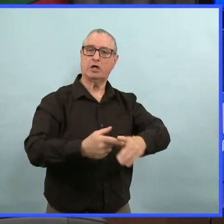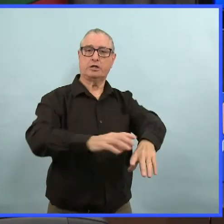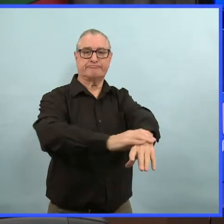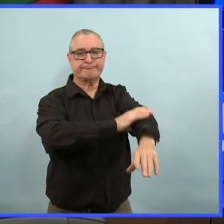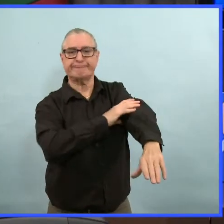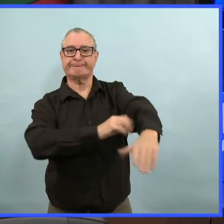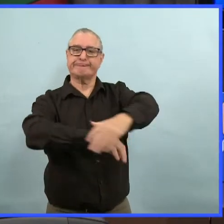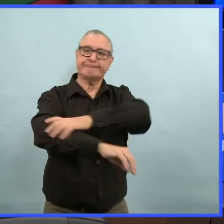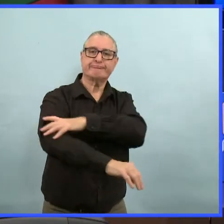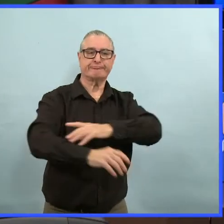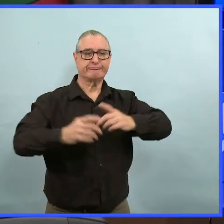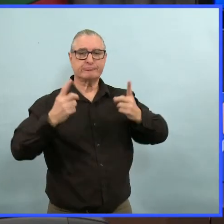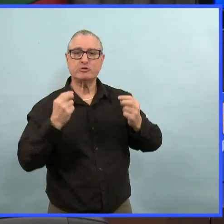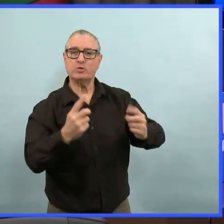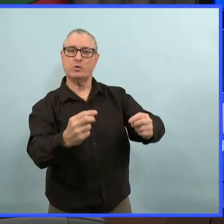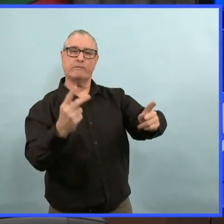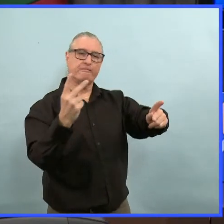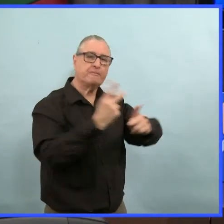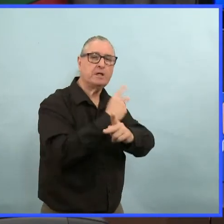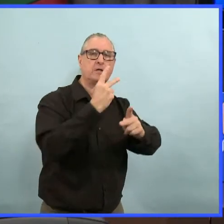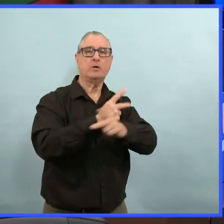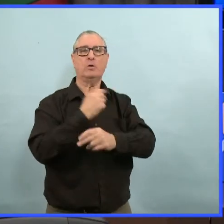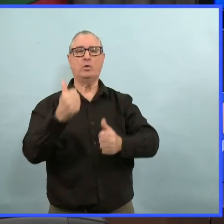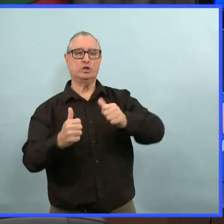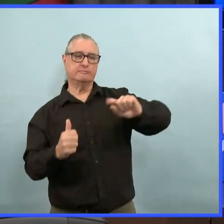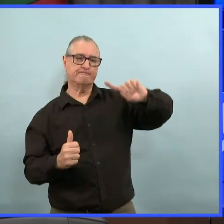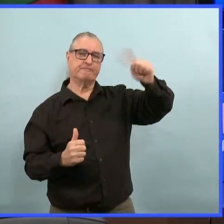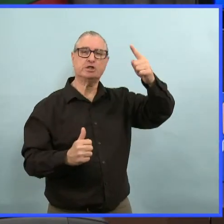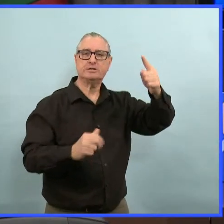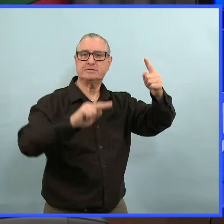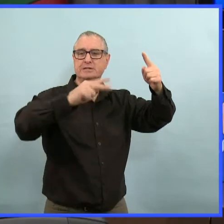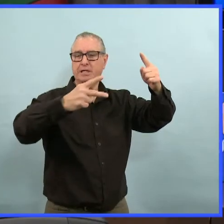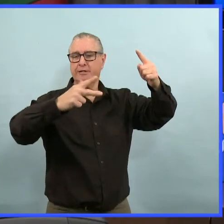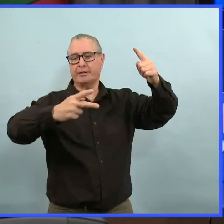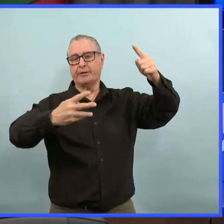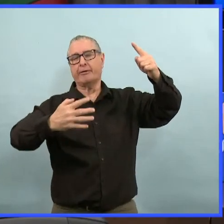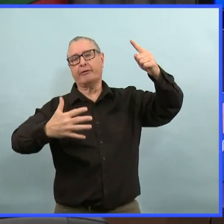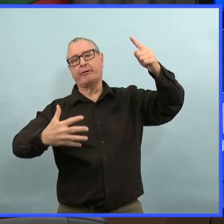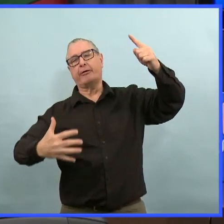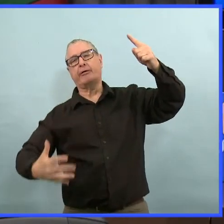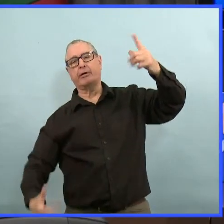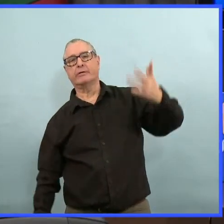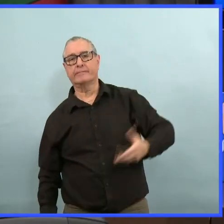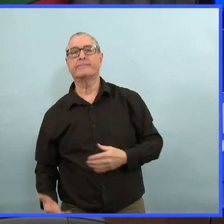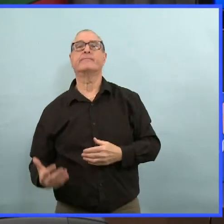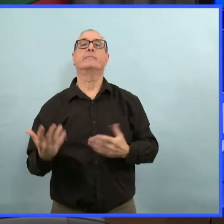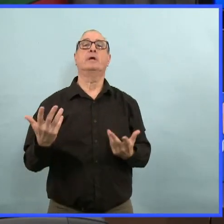right order so our clinical experts have have determined um with consultation both at the